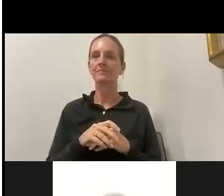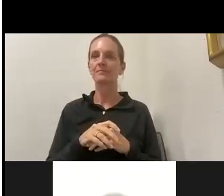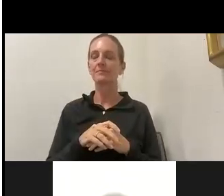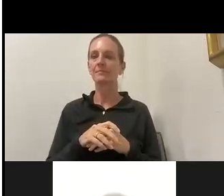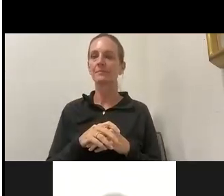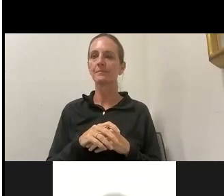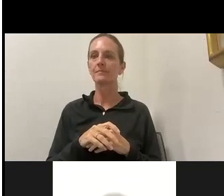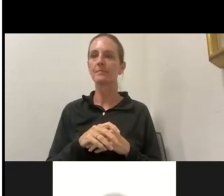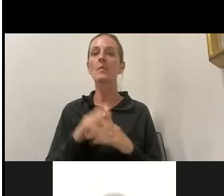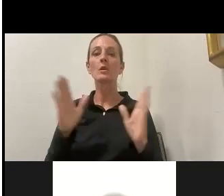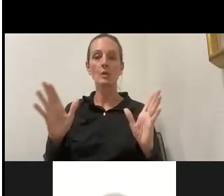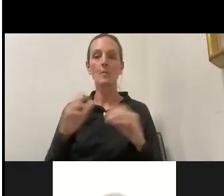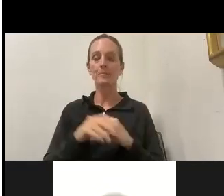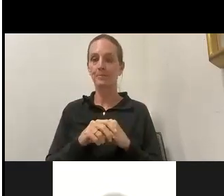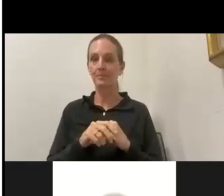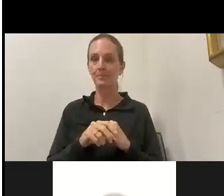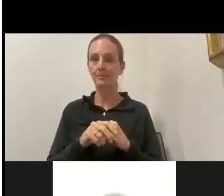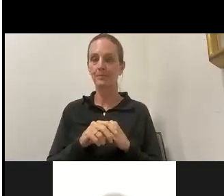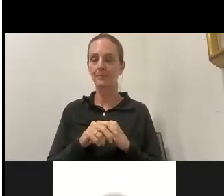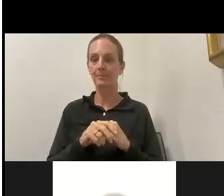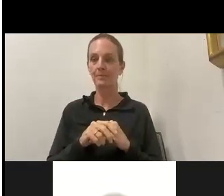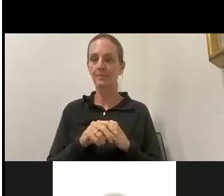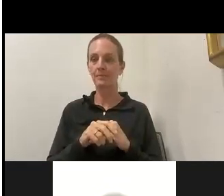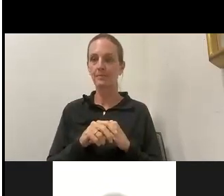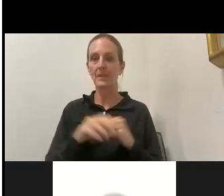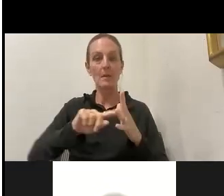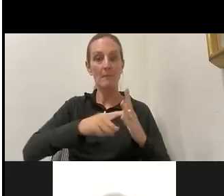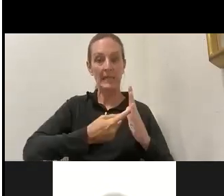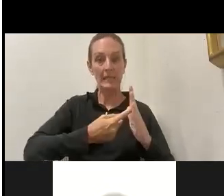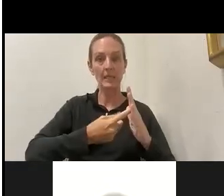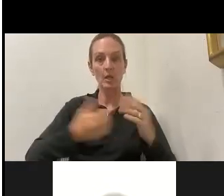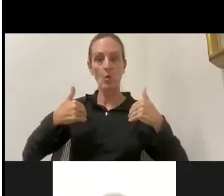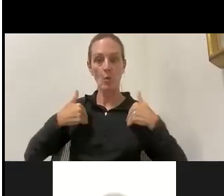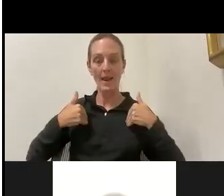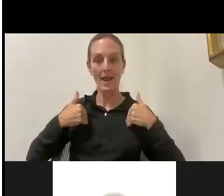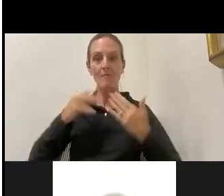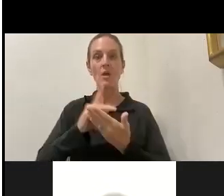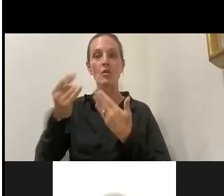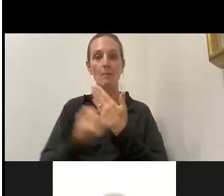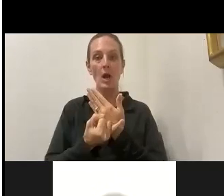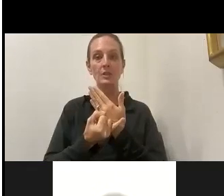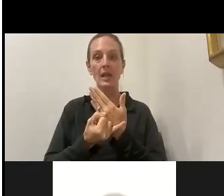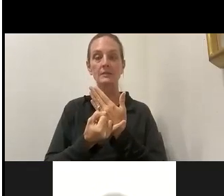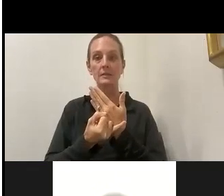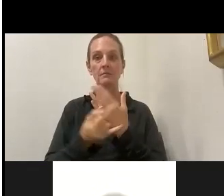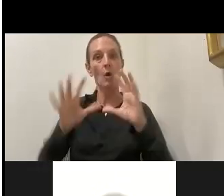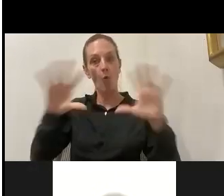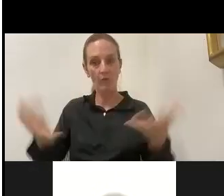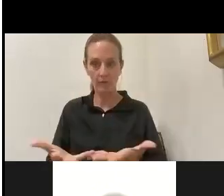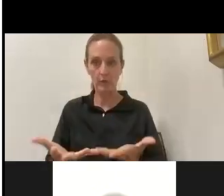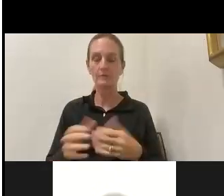So, in the beginning, we have our project overview, which has our project description.